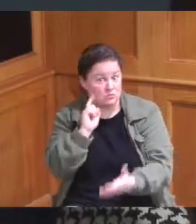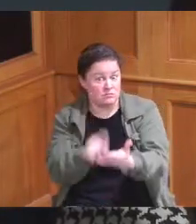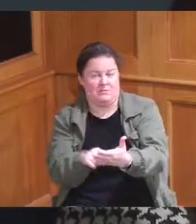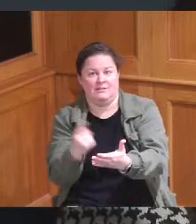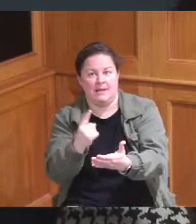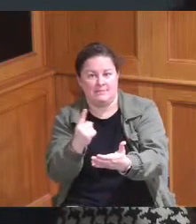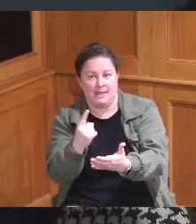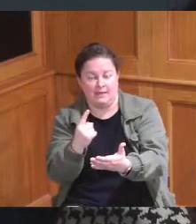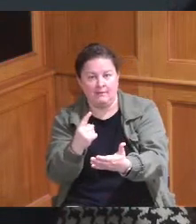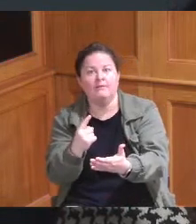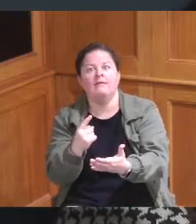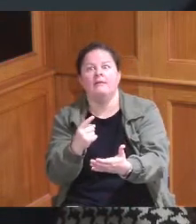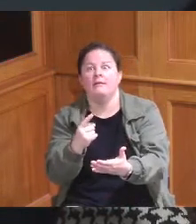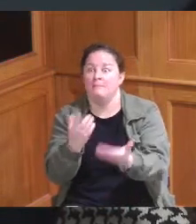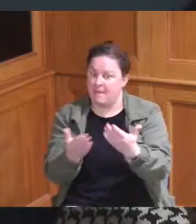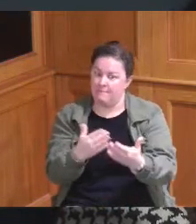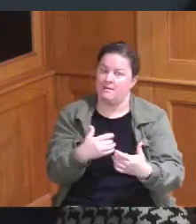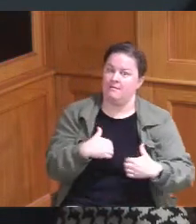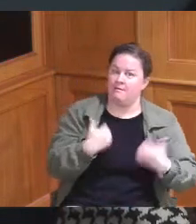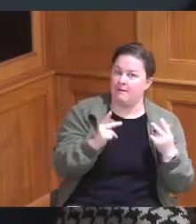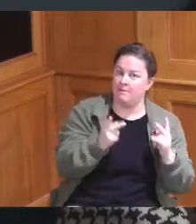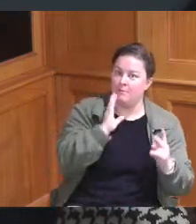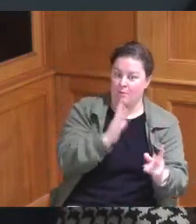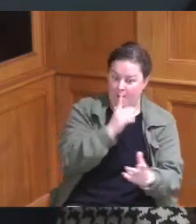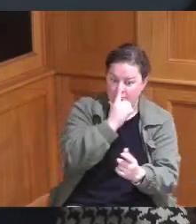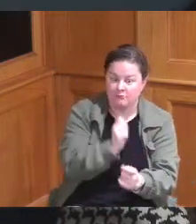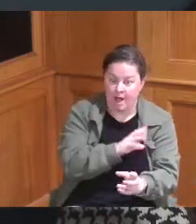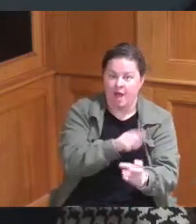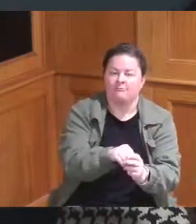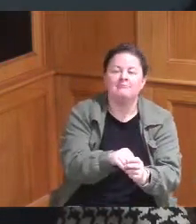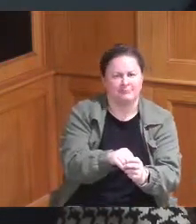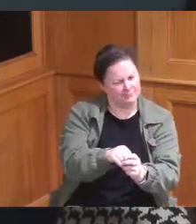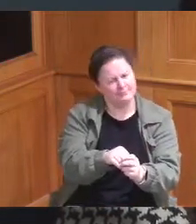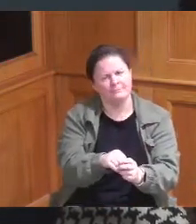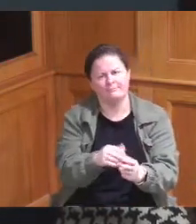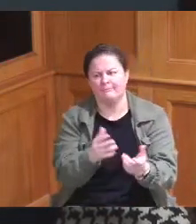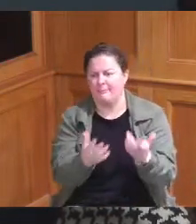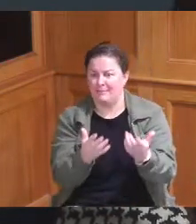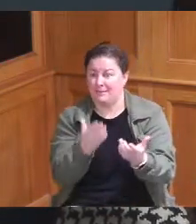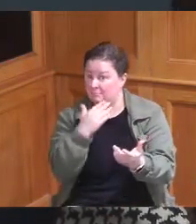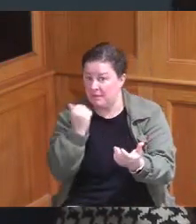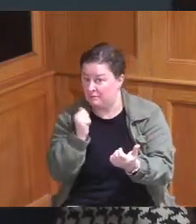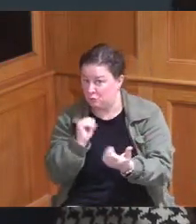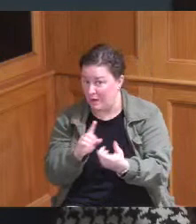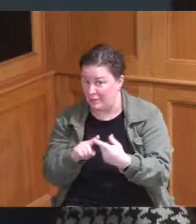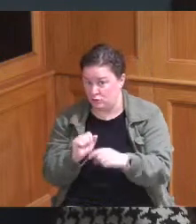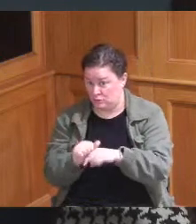our young people just I don't know what's the best way to send it to you or to let you know